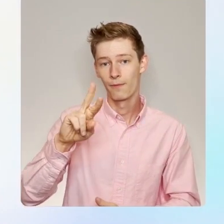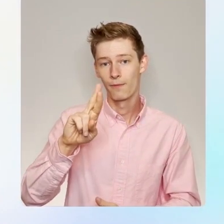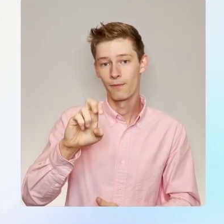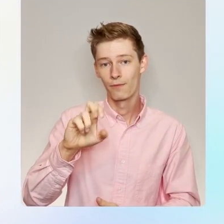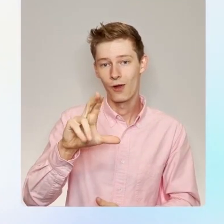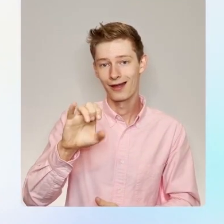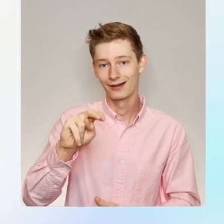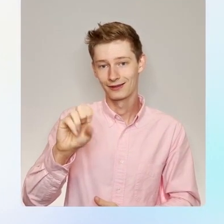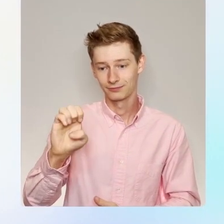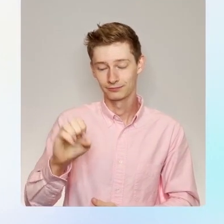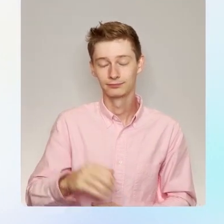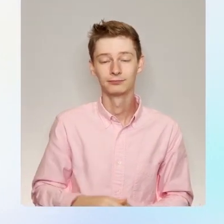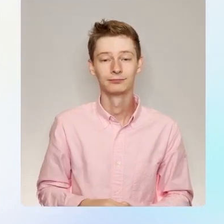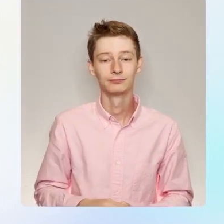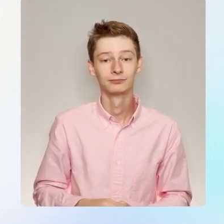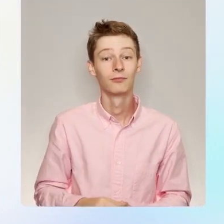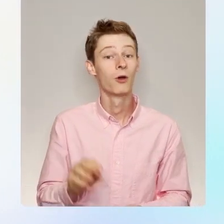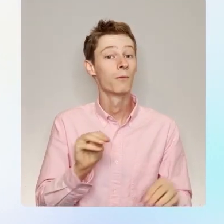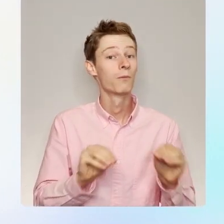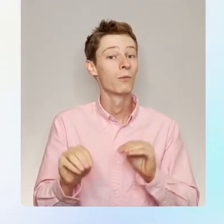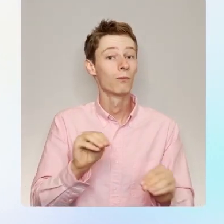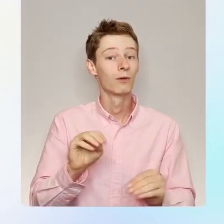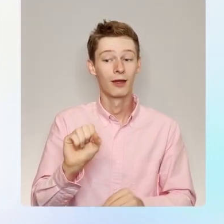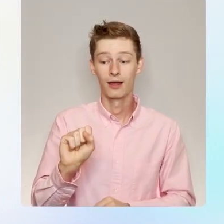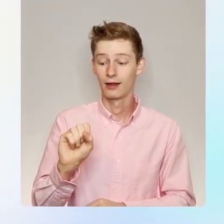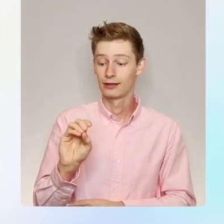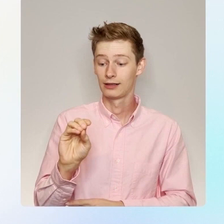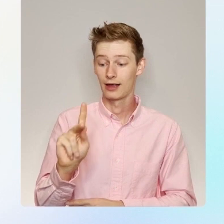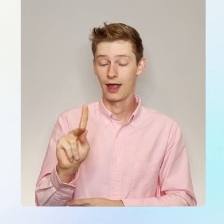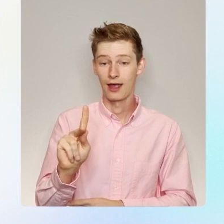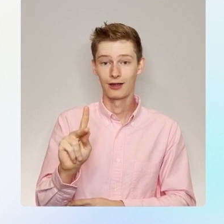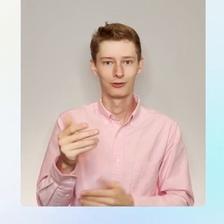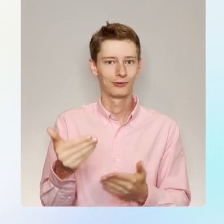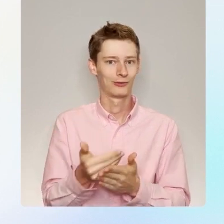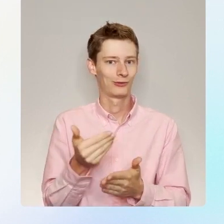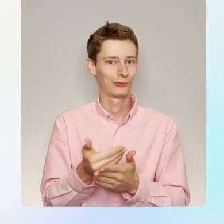Movement SDK is a brand new offering composed